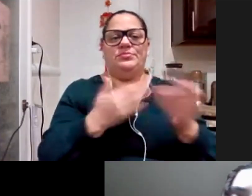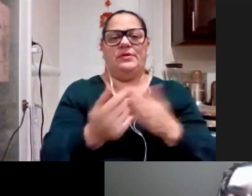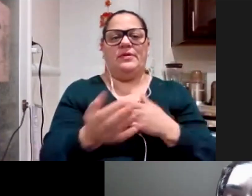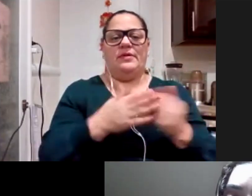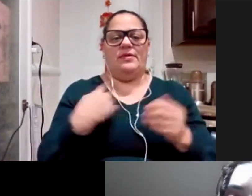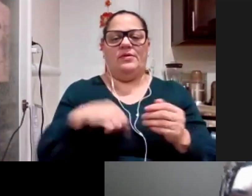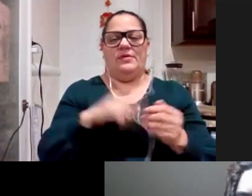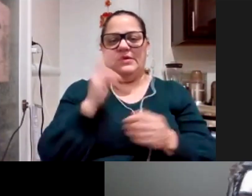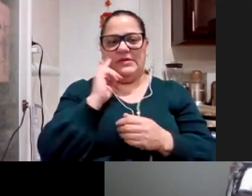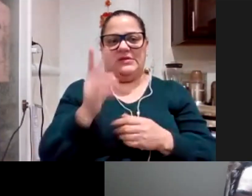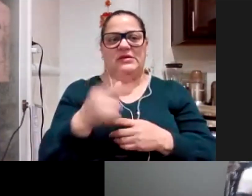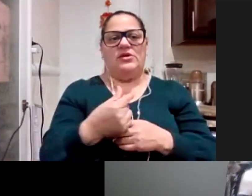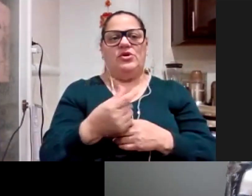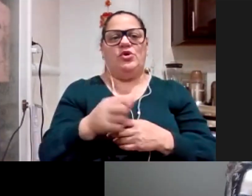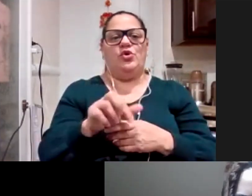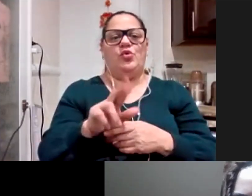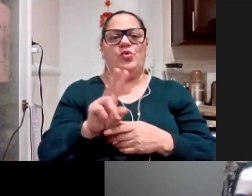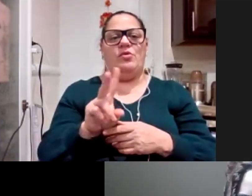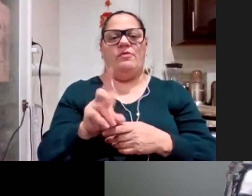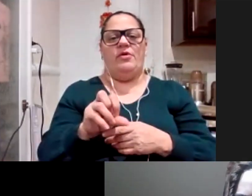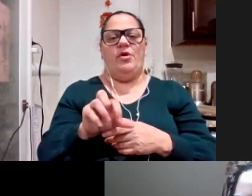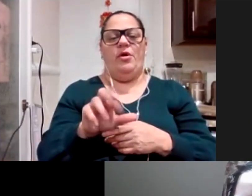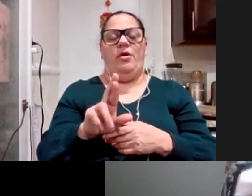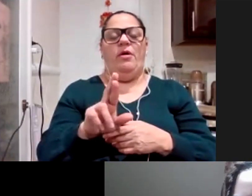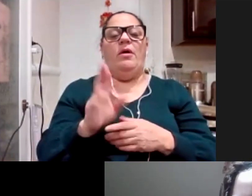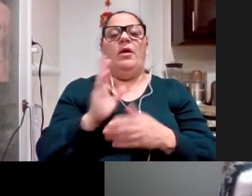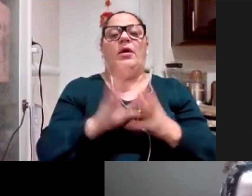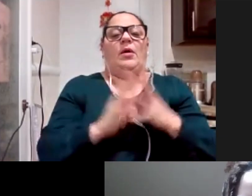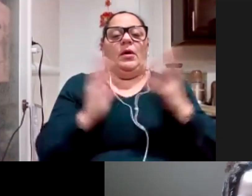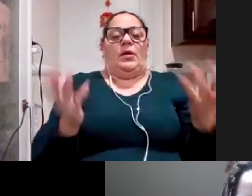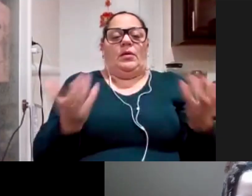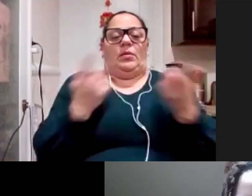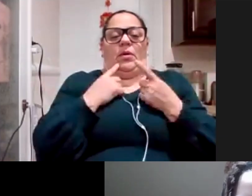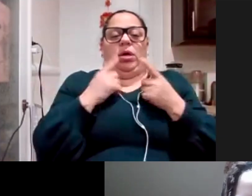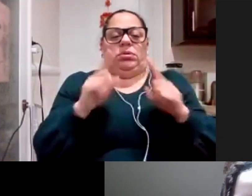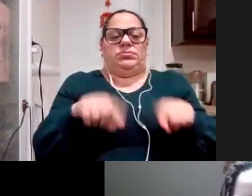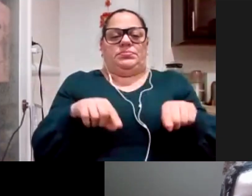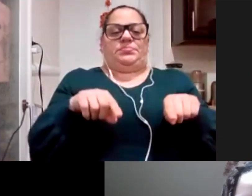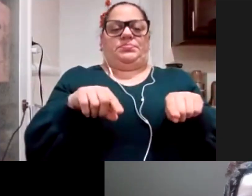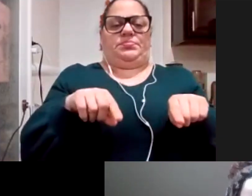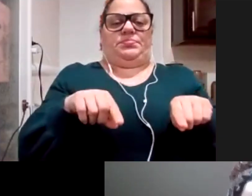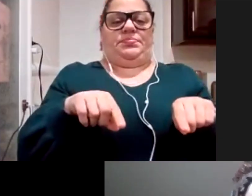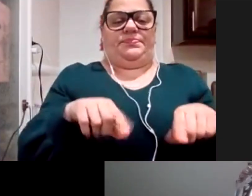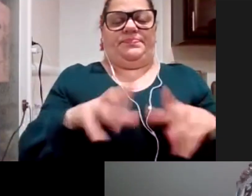too, Groger, as you pointed out, that there's so much going on um a lot of people are doing